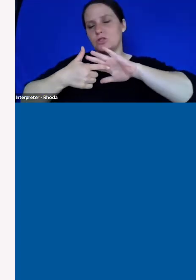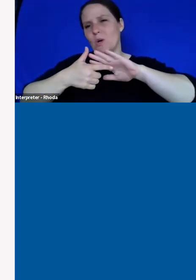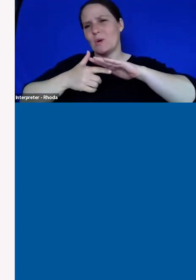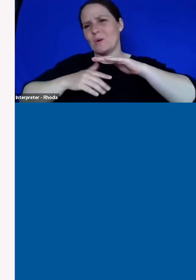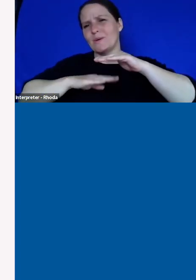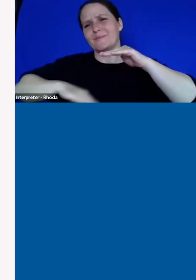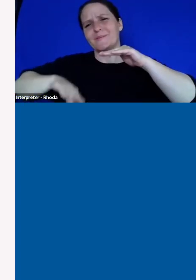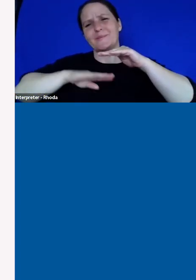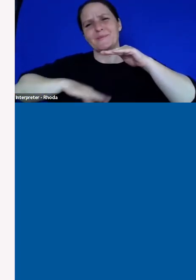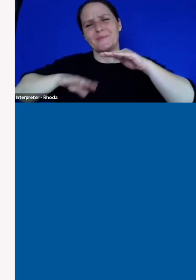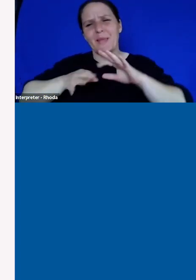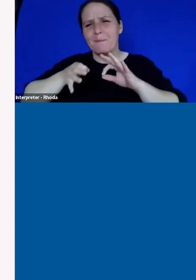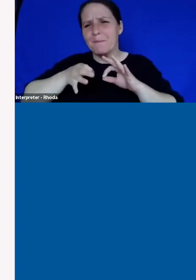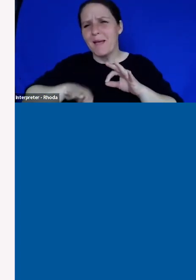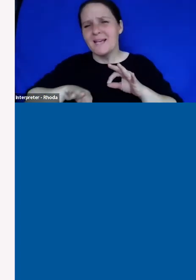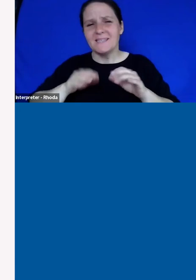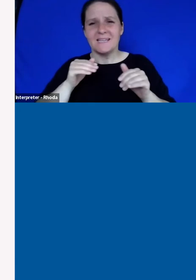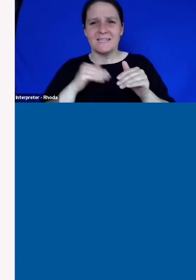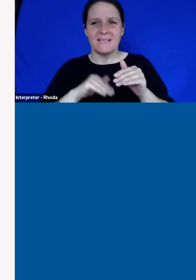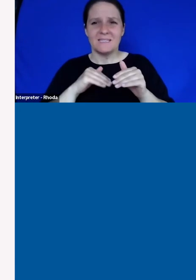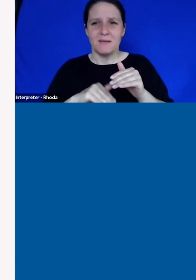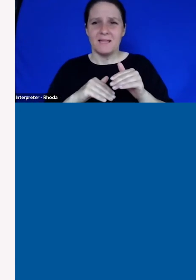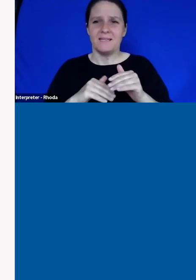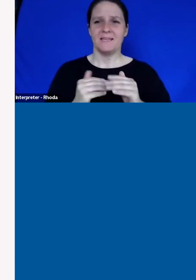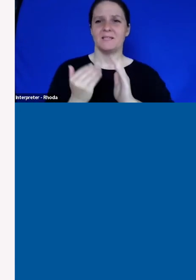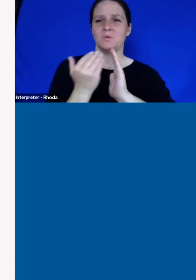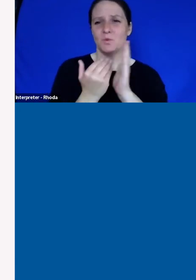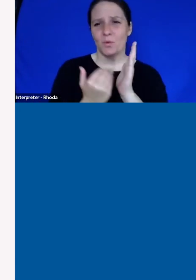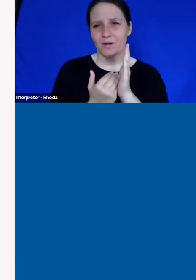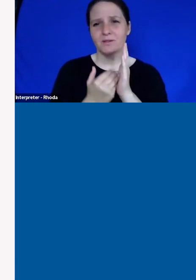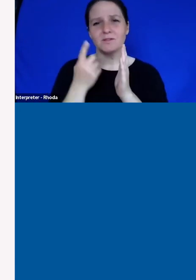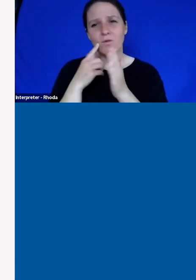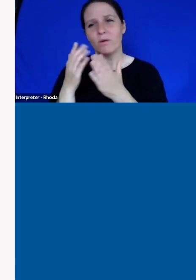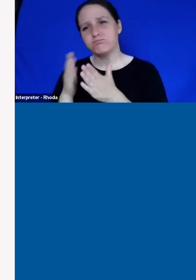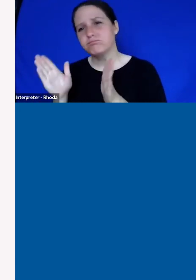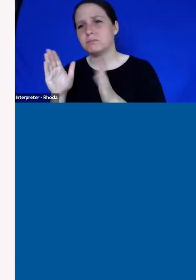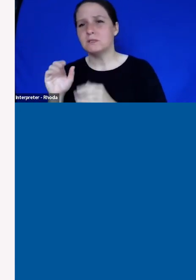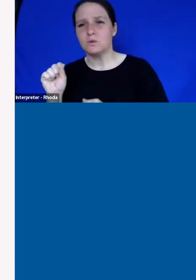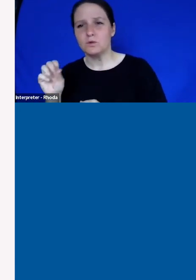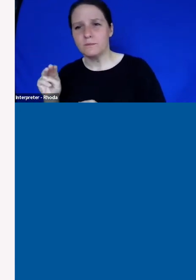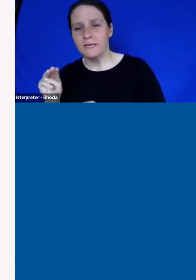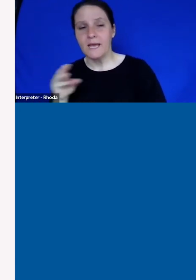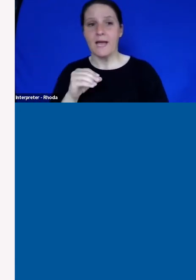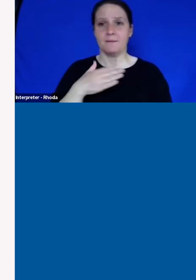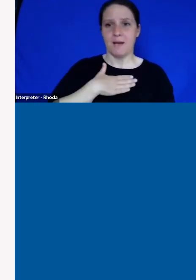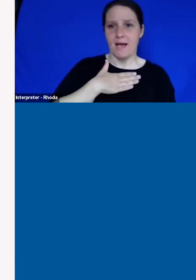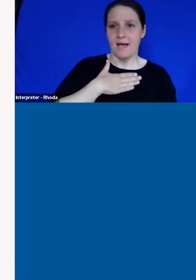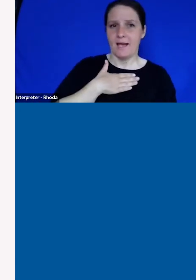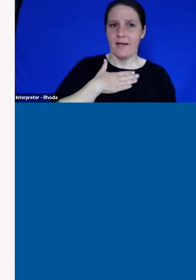and tutorials for most social media platforms as well as all the tools I use because we have to be aware in this industry